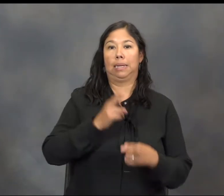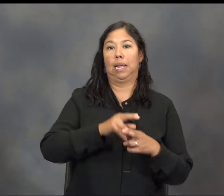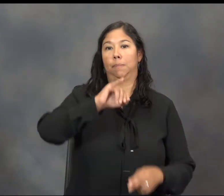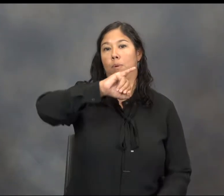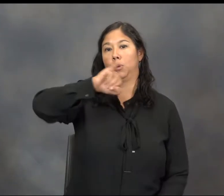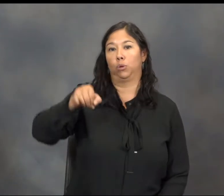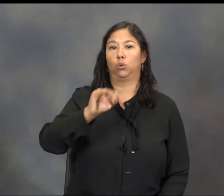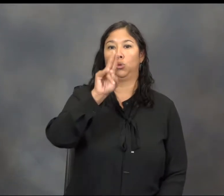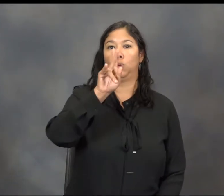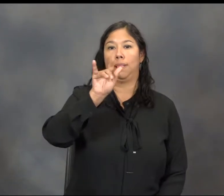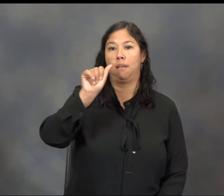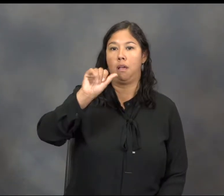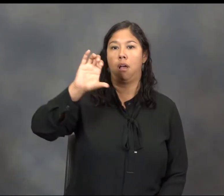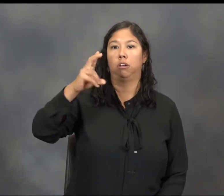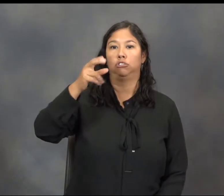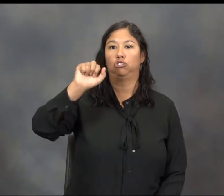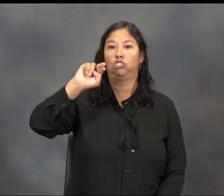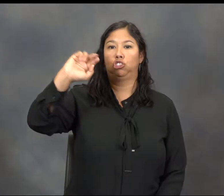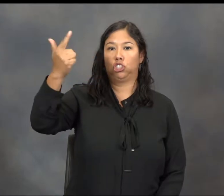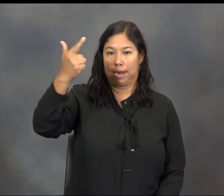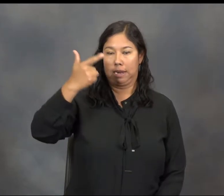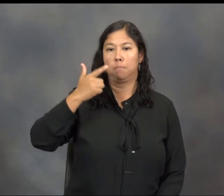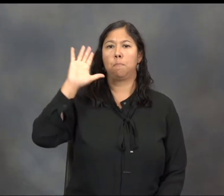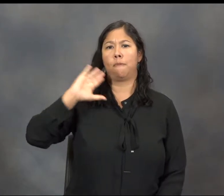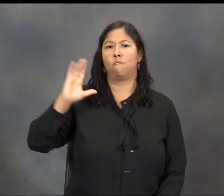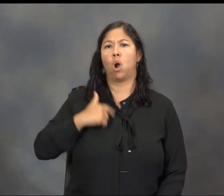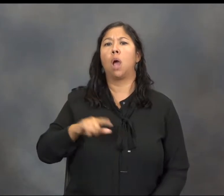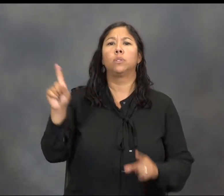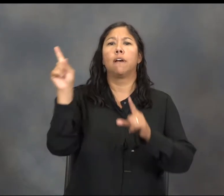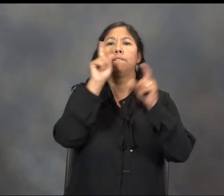and I was a photojournalist for about 16 years